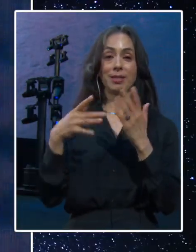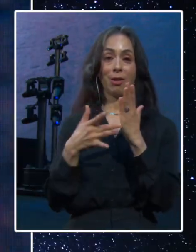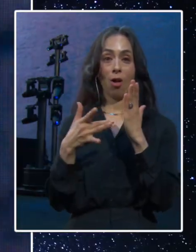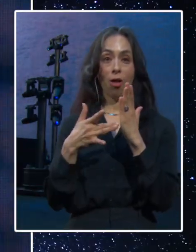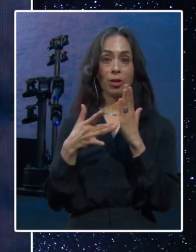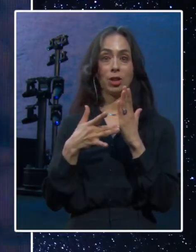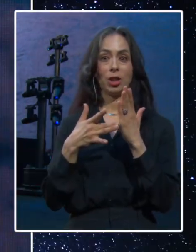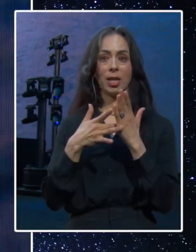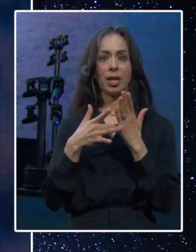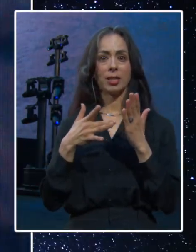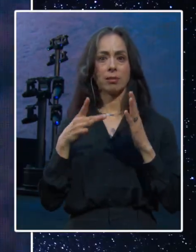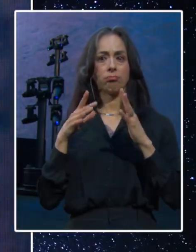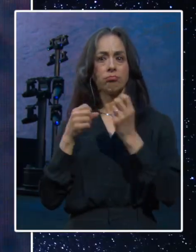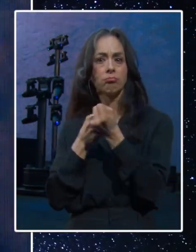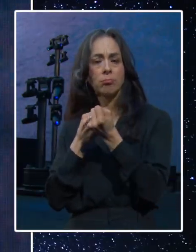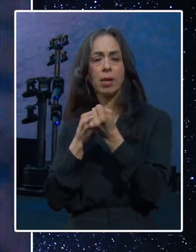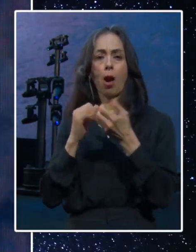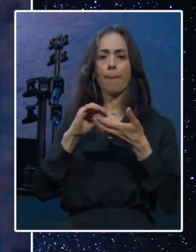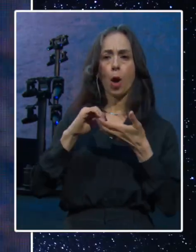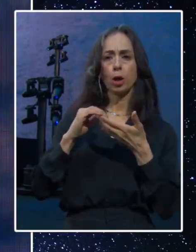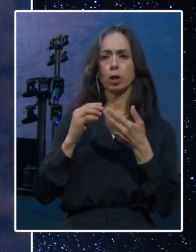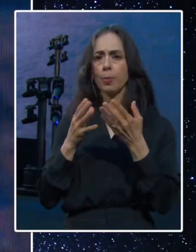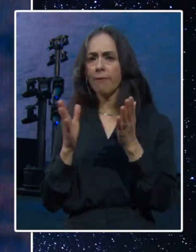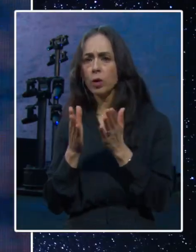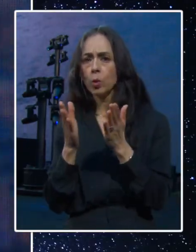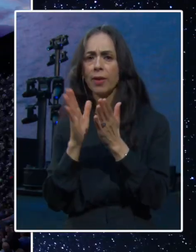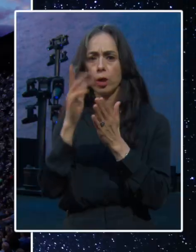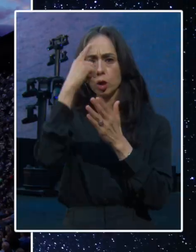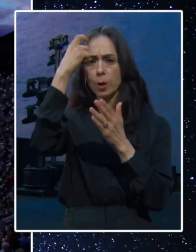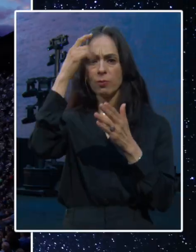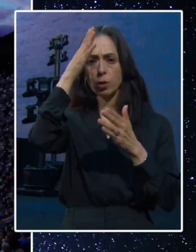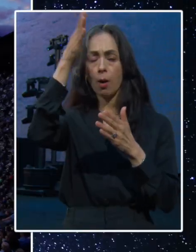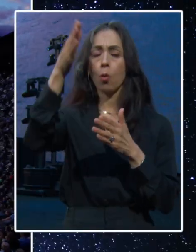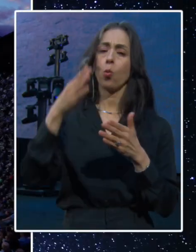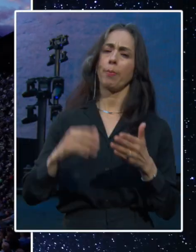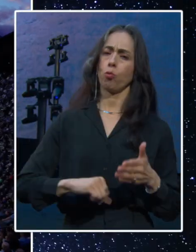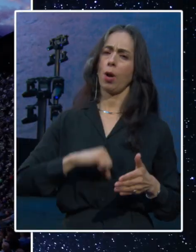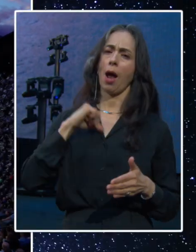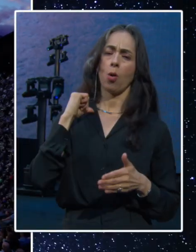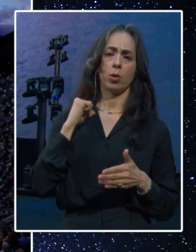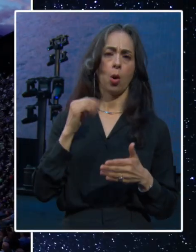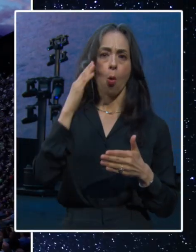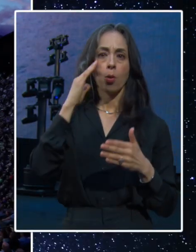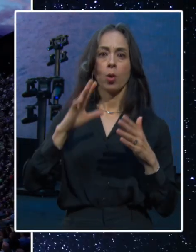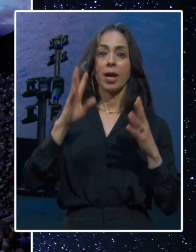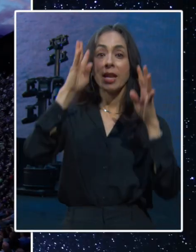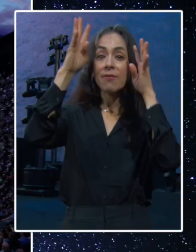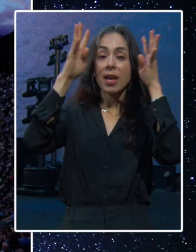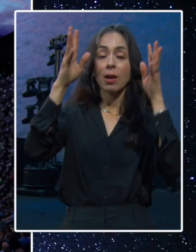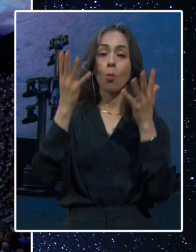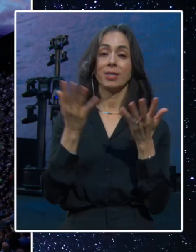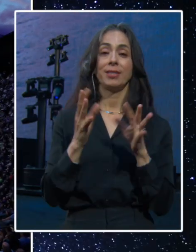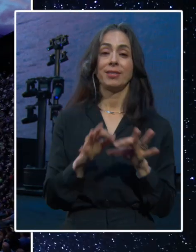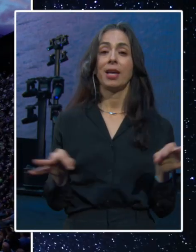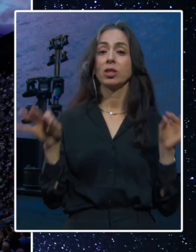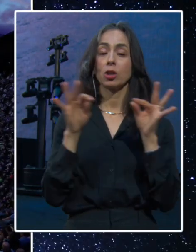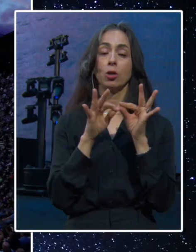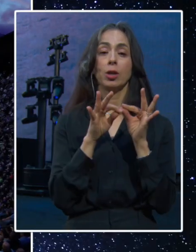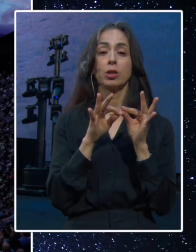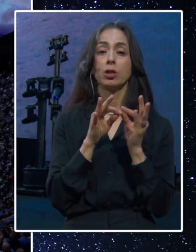while fueling their dreams for tomorrow. We take tremendous pride in knowing that we are innovating what is essential